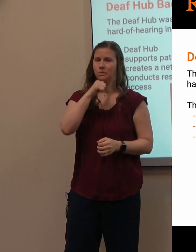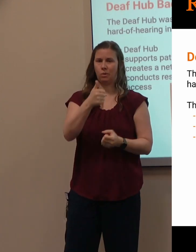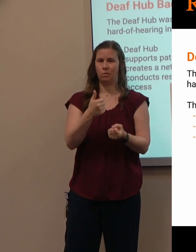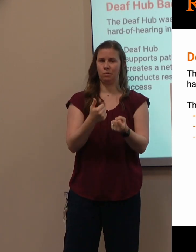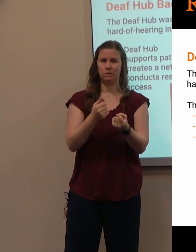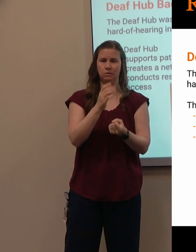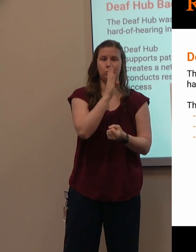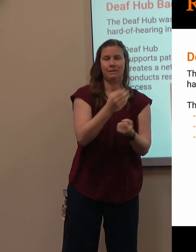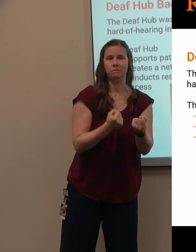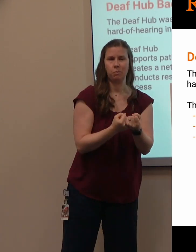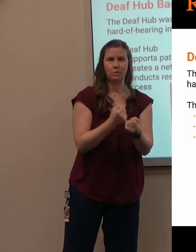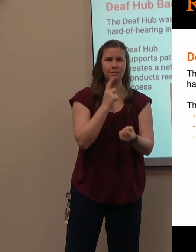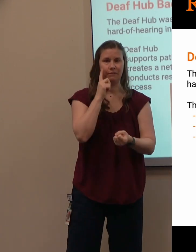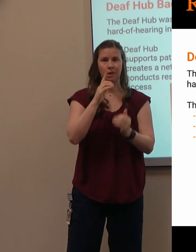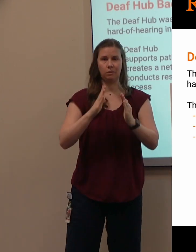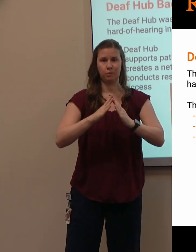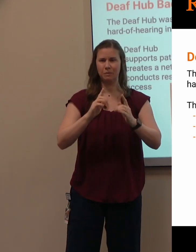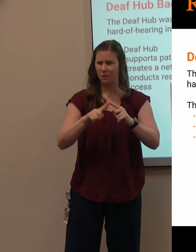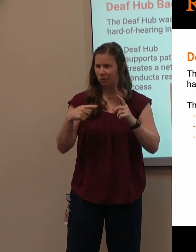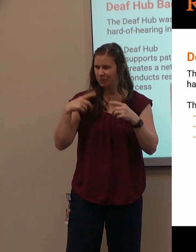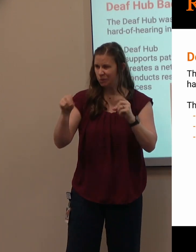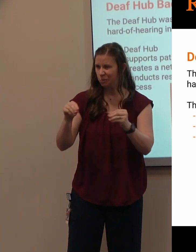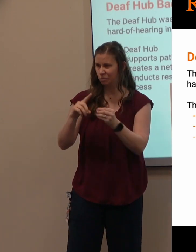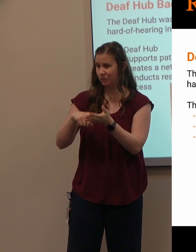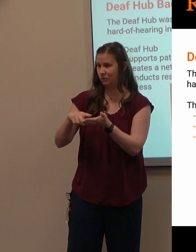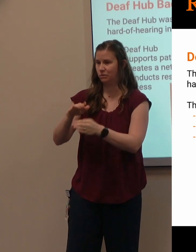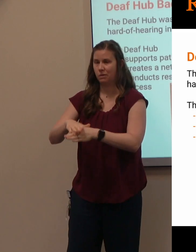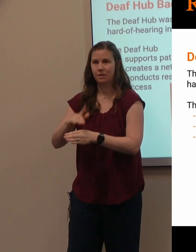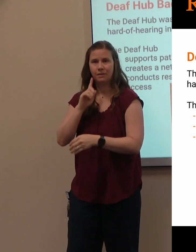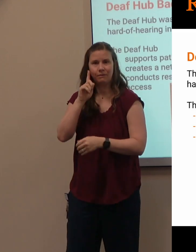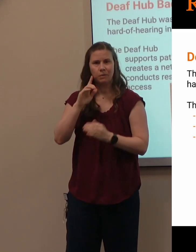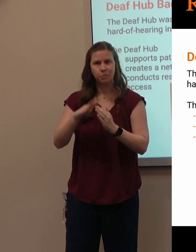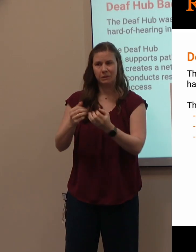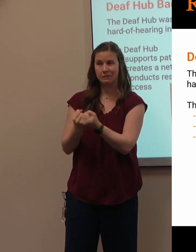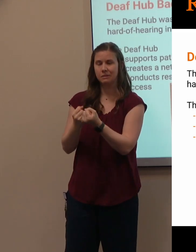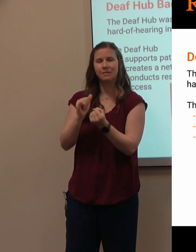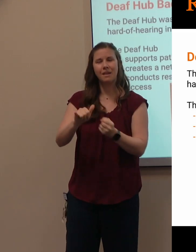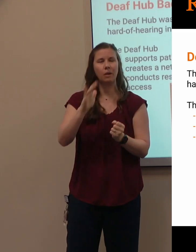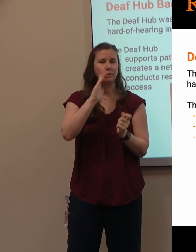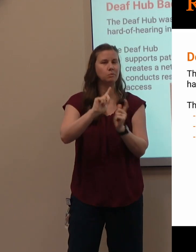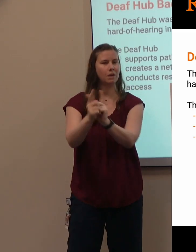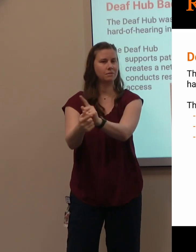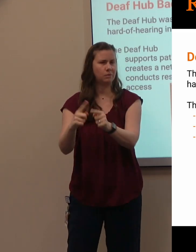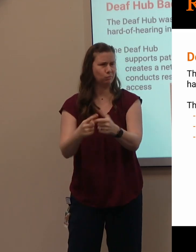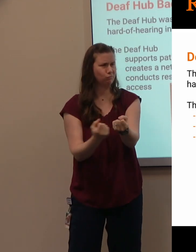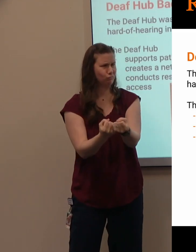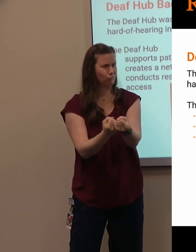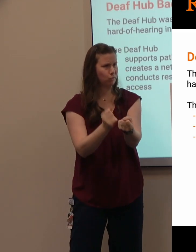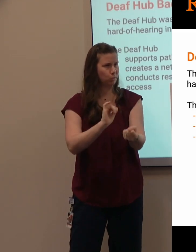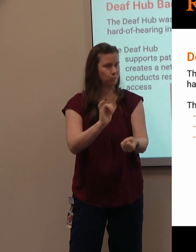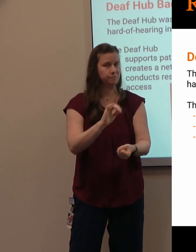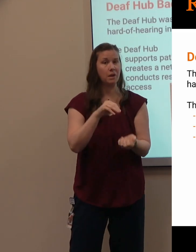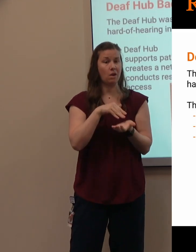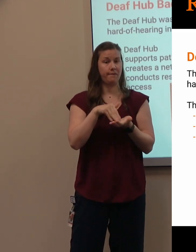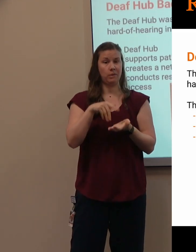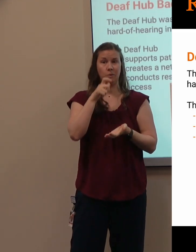well, we don't directly support the Deaf community, but we do some on the Deaf community. We give them support through our research